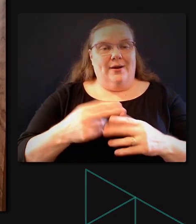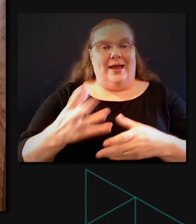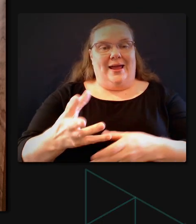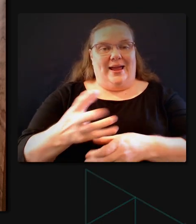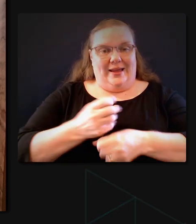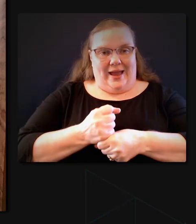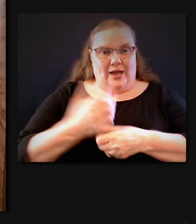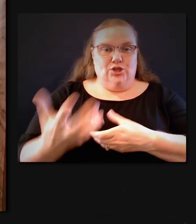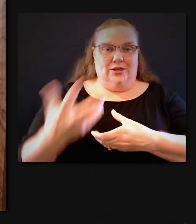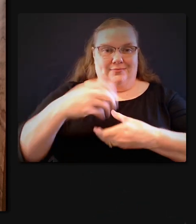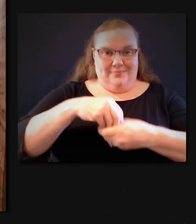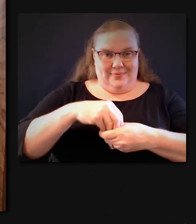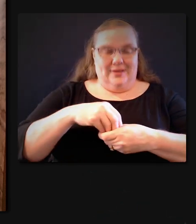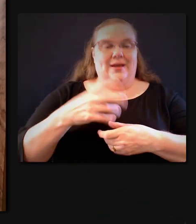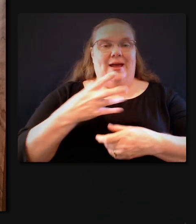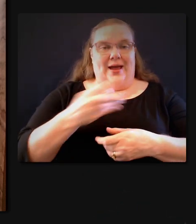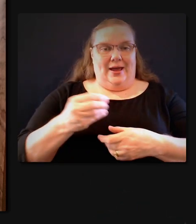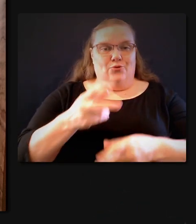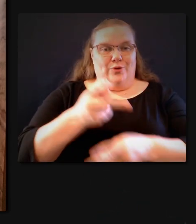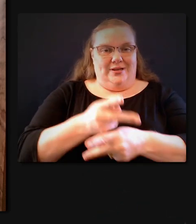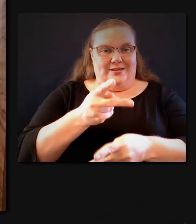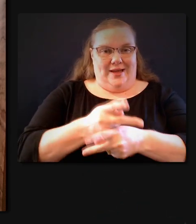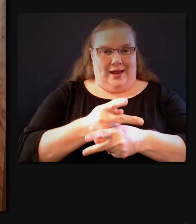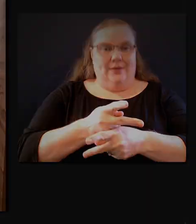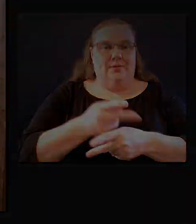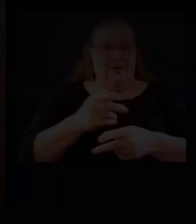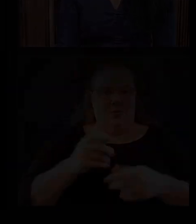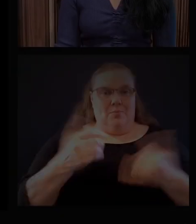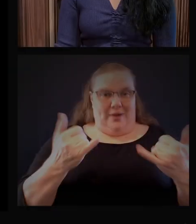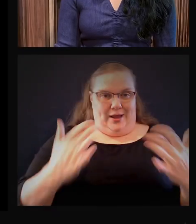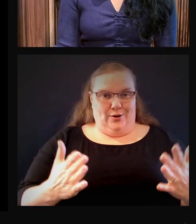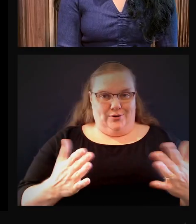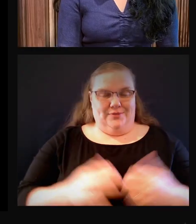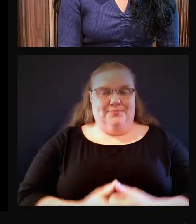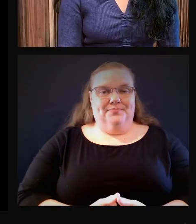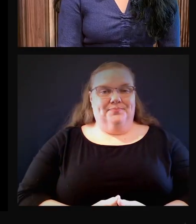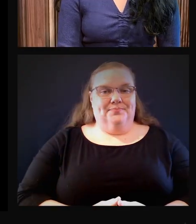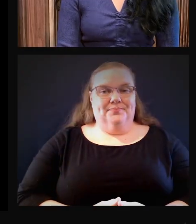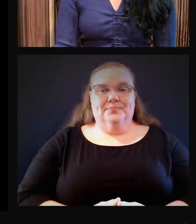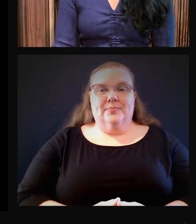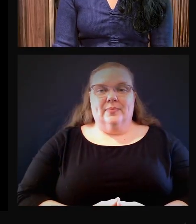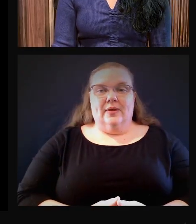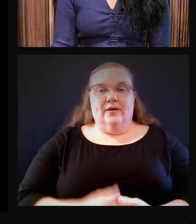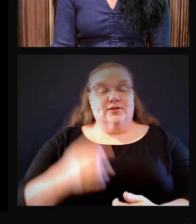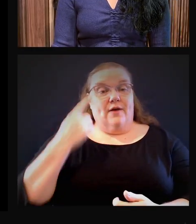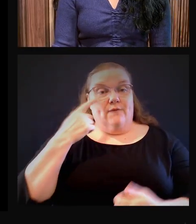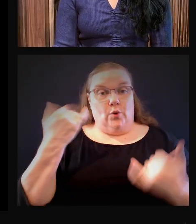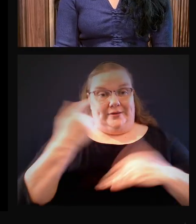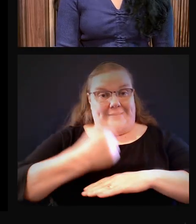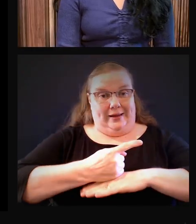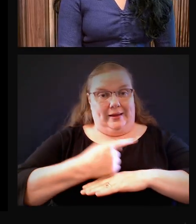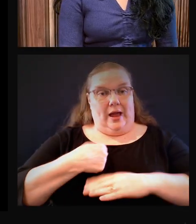using Azure PlayFab's ML-powered Churn Prediction. For the agenda today, I will briefly go over what PlayFab is,